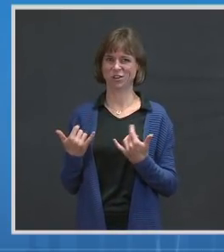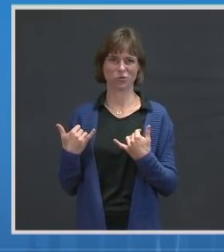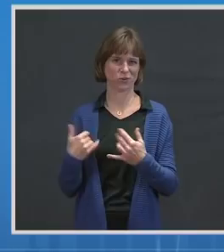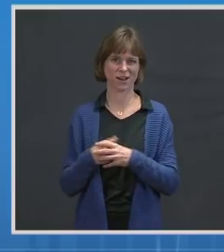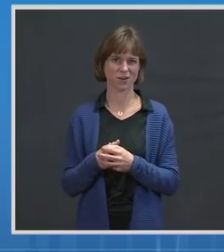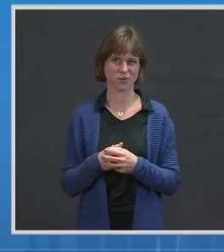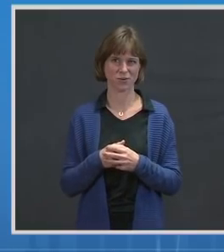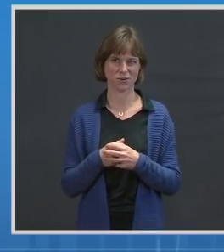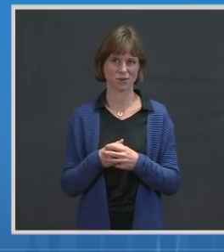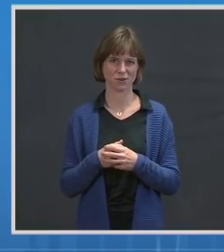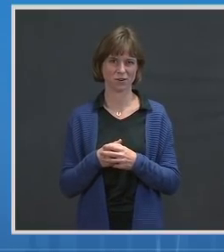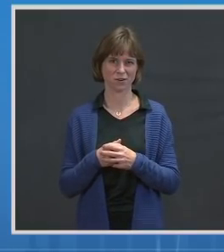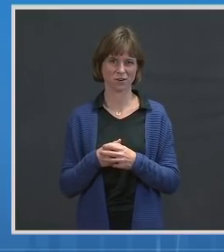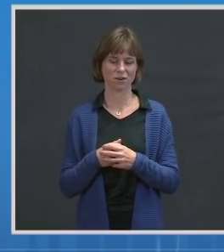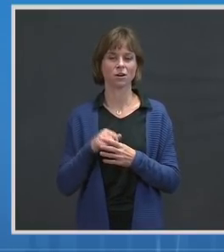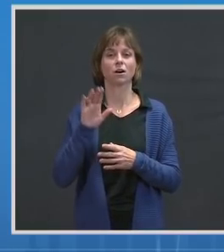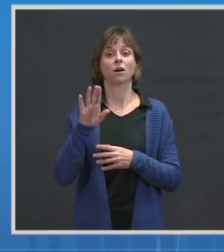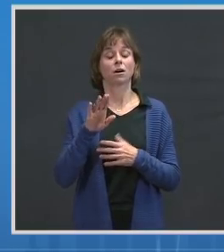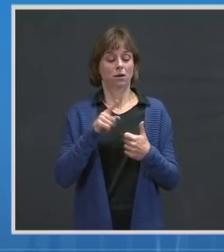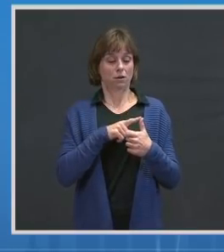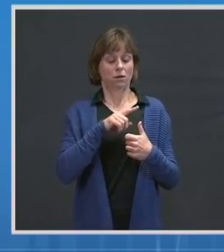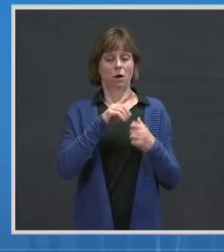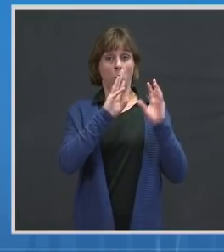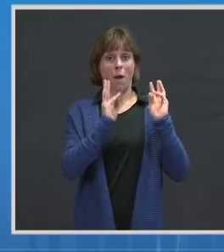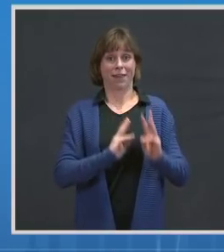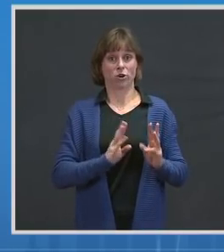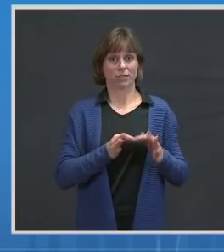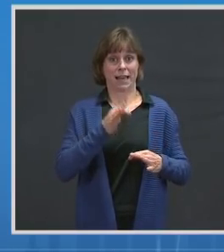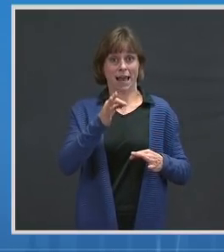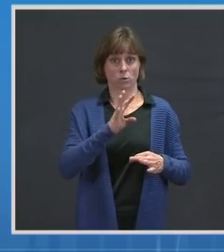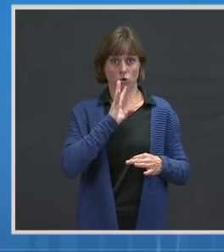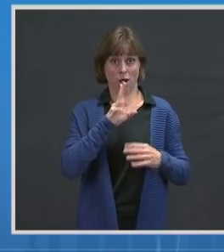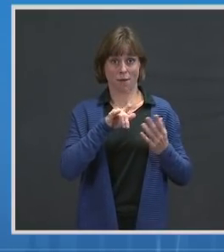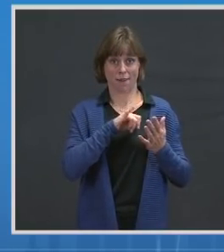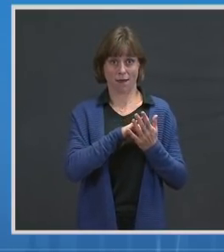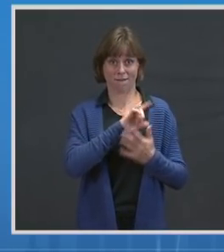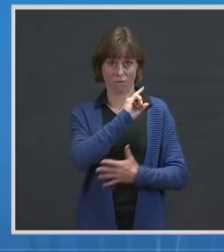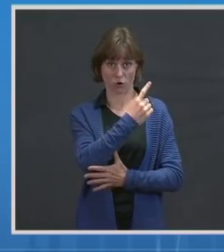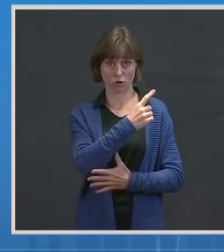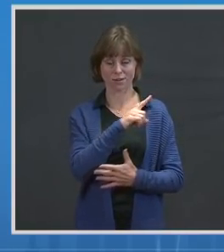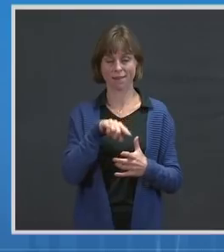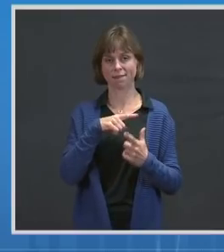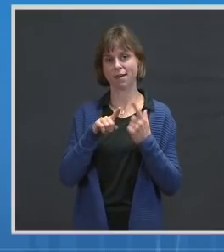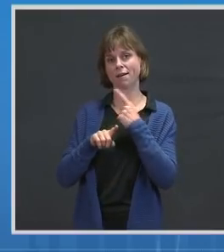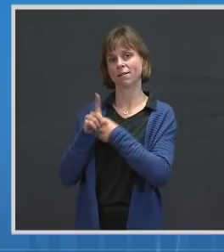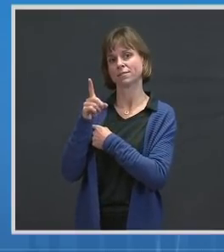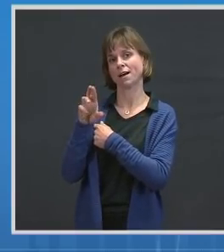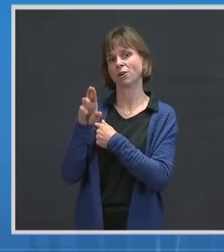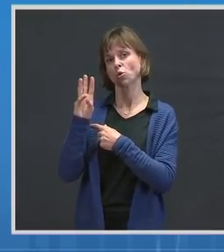let me let me start with the weather delays, and then I'll turn to Dr. Walensky on older students